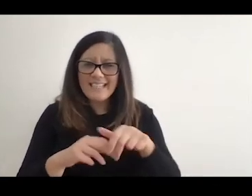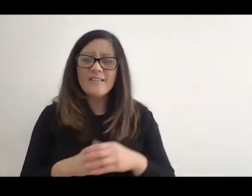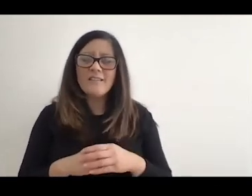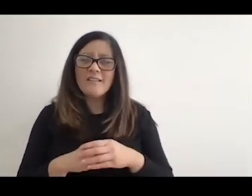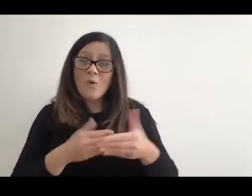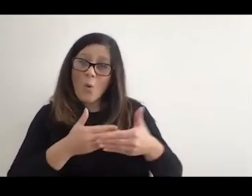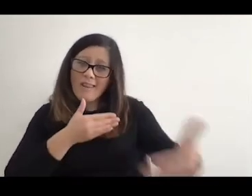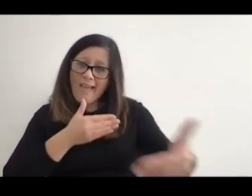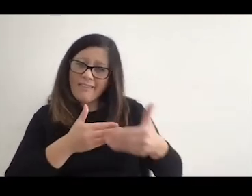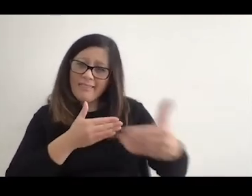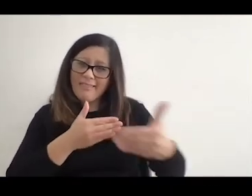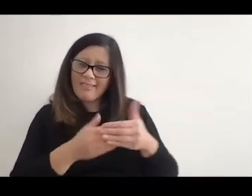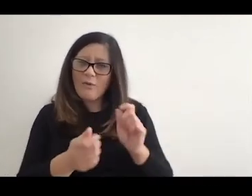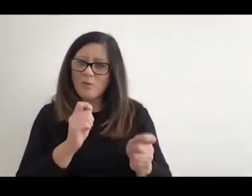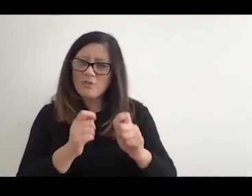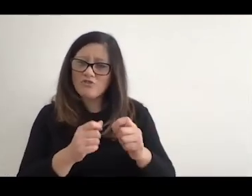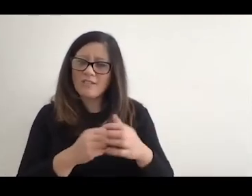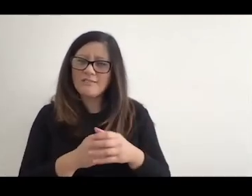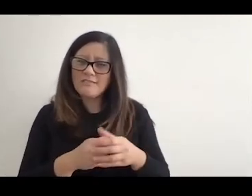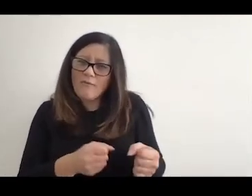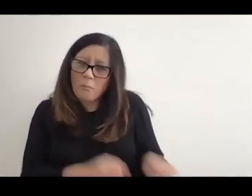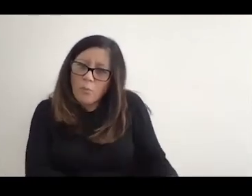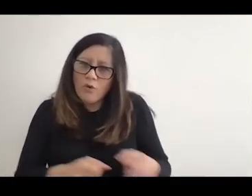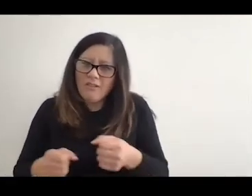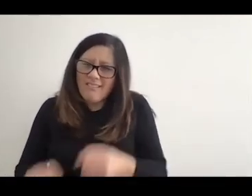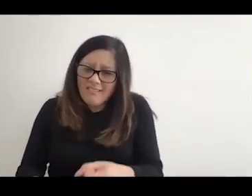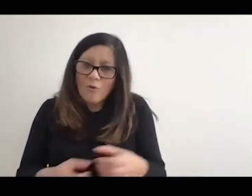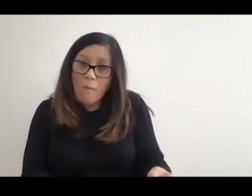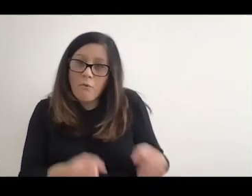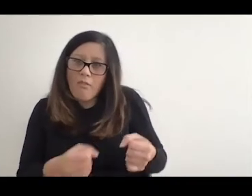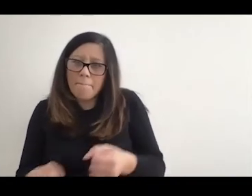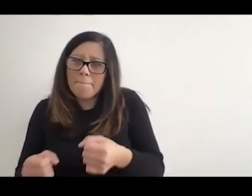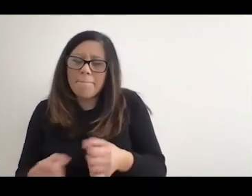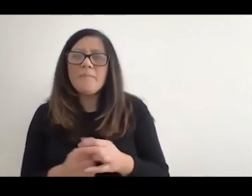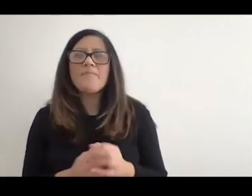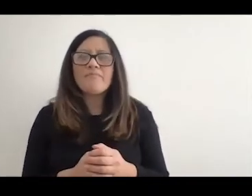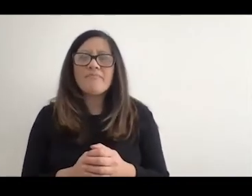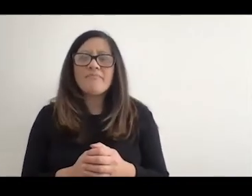most of the time instead of sitting, which is really ironic.um a good friend of mine.